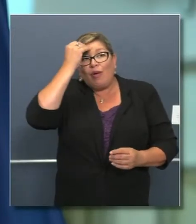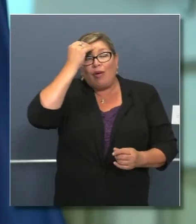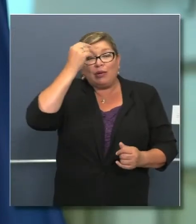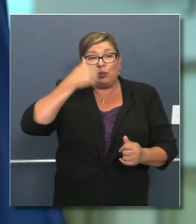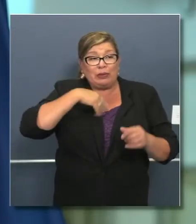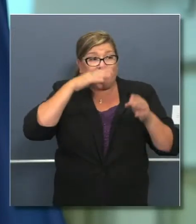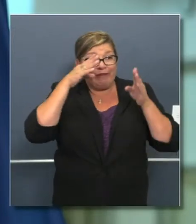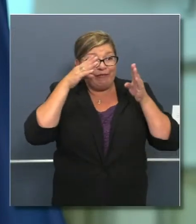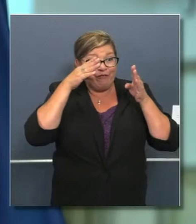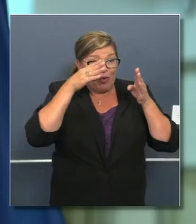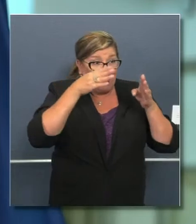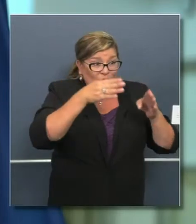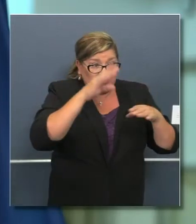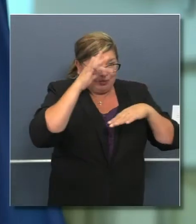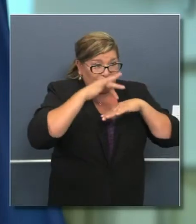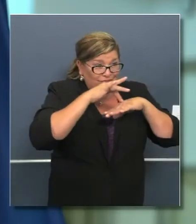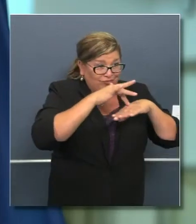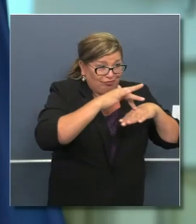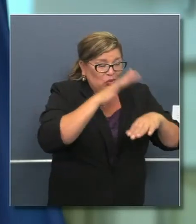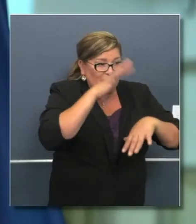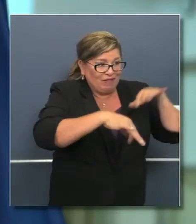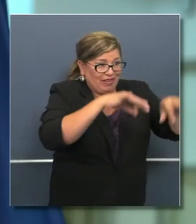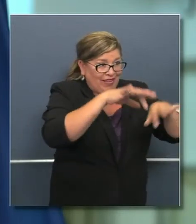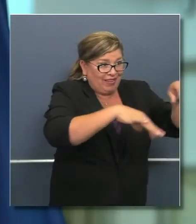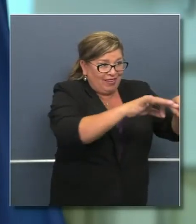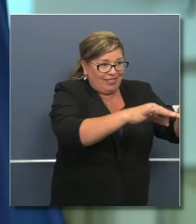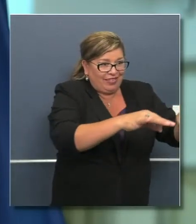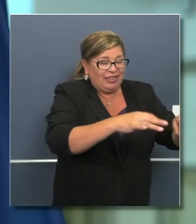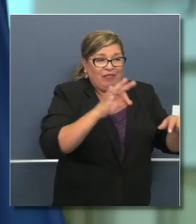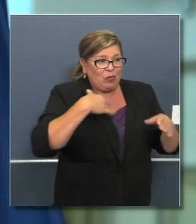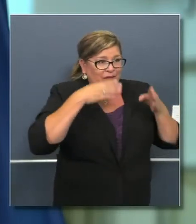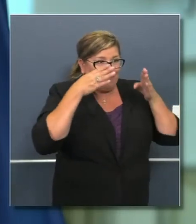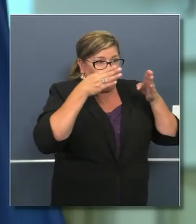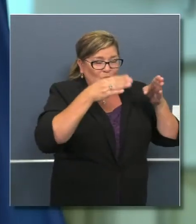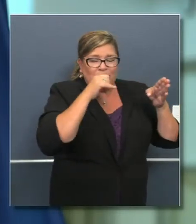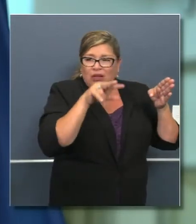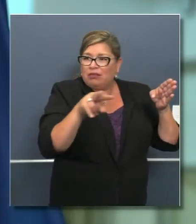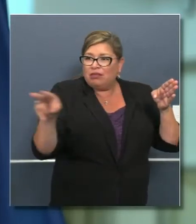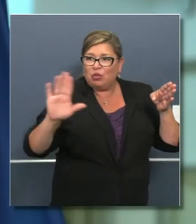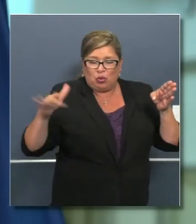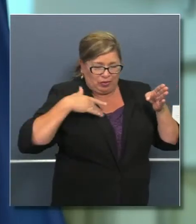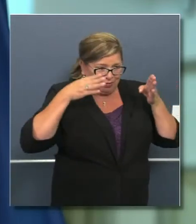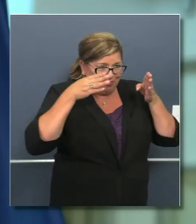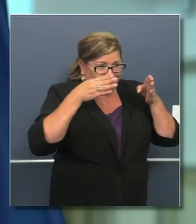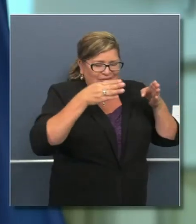on will find more of if we're exclusively focused on one perspective we will find ample evidence to